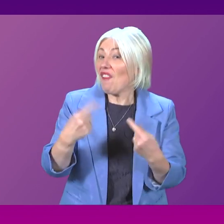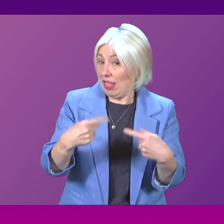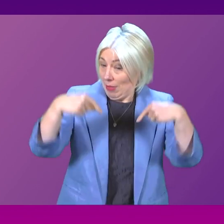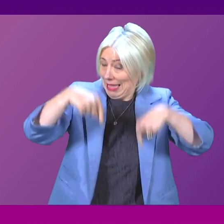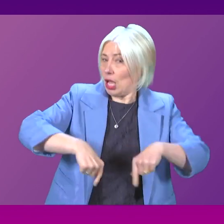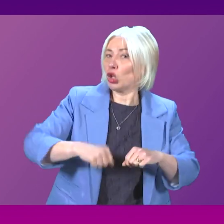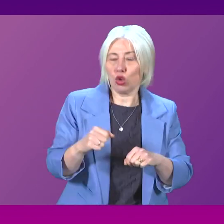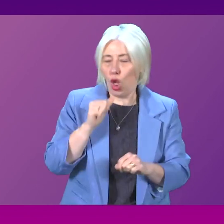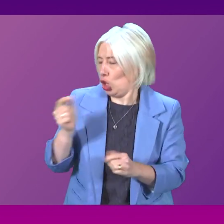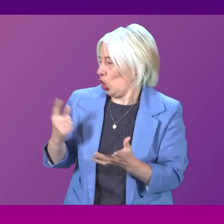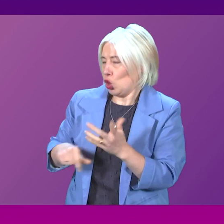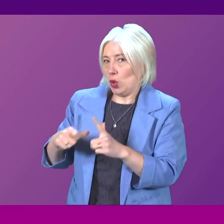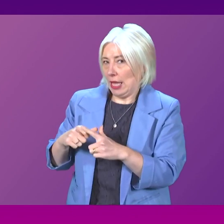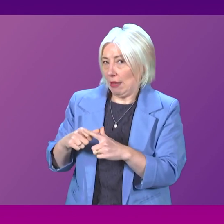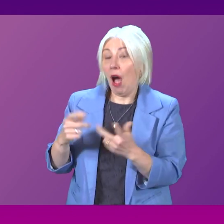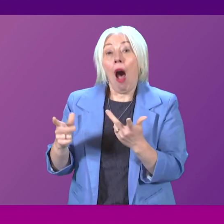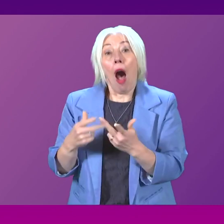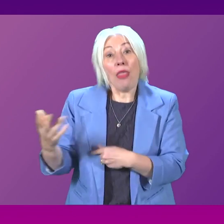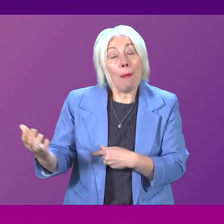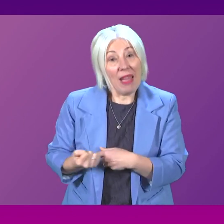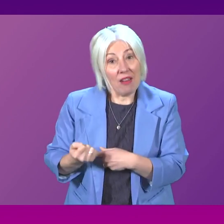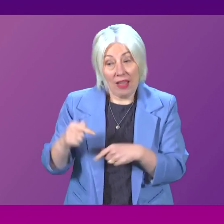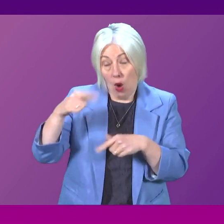Another new benefit that is available only in Scotland will begin in February: the winter